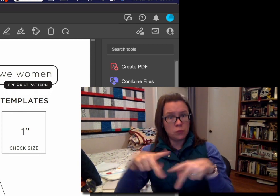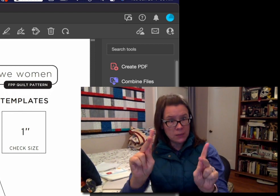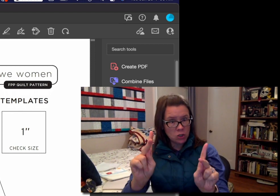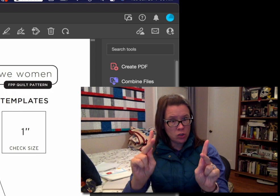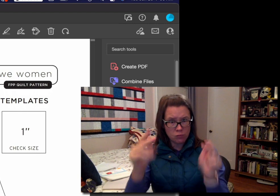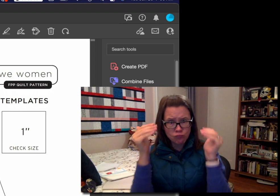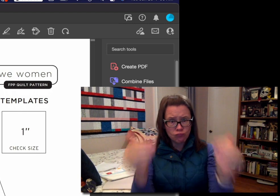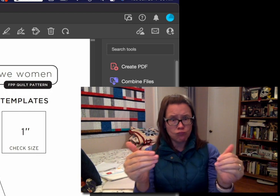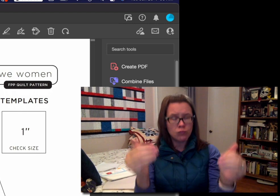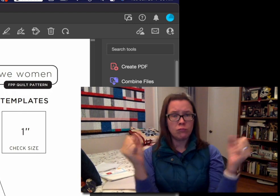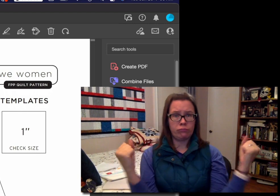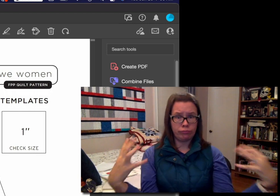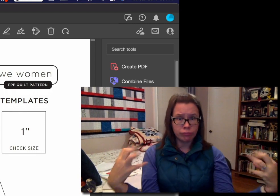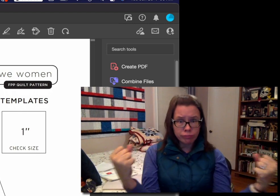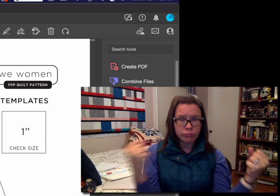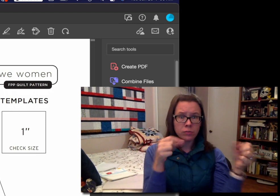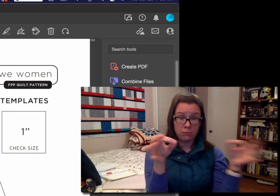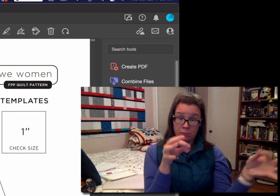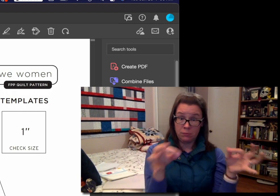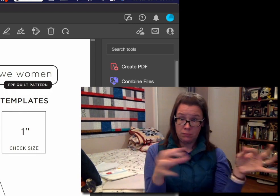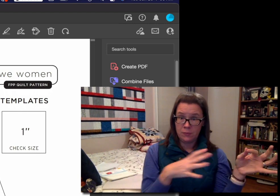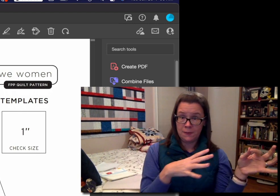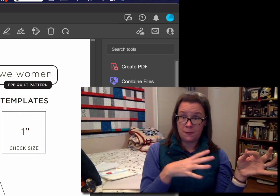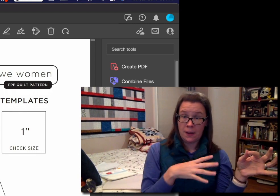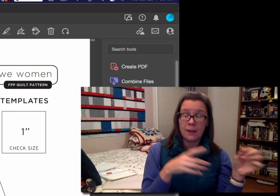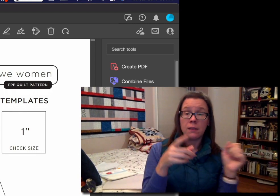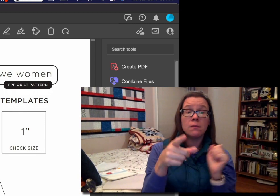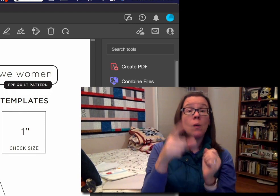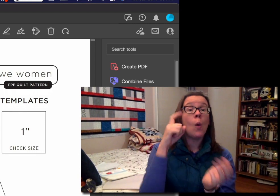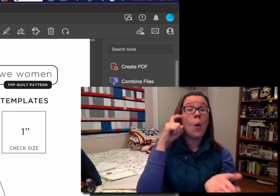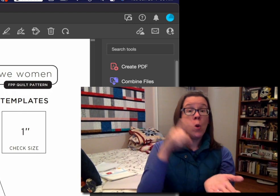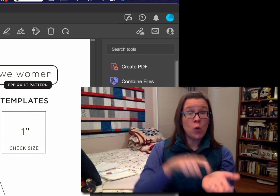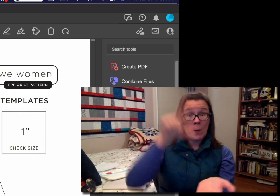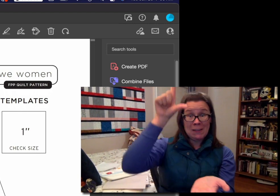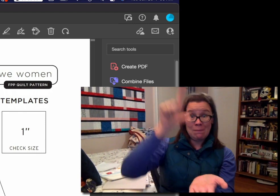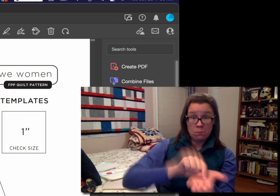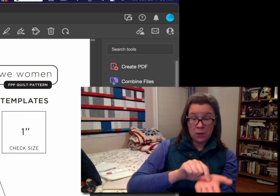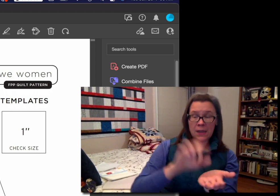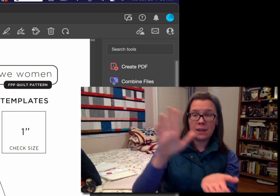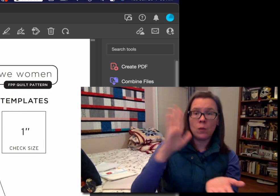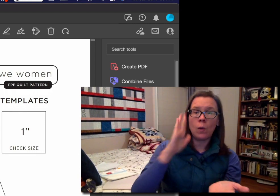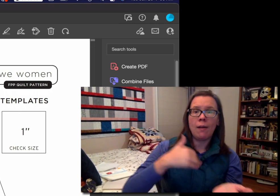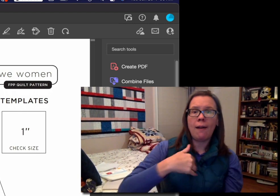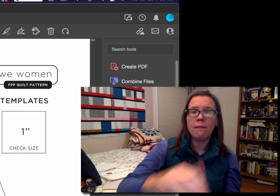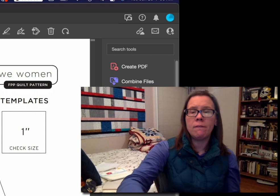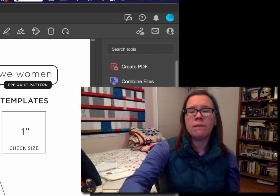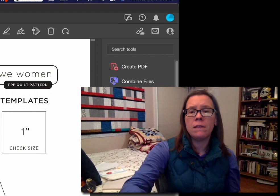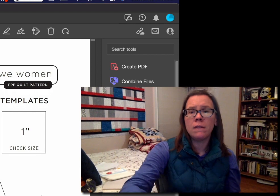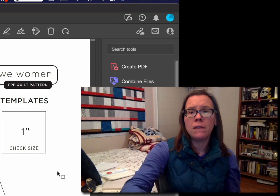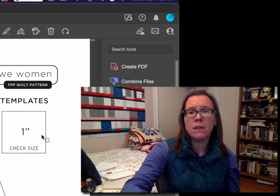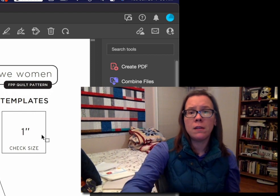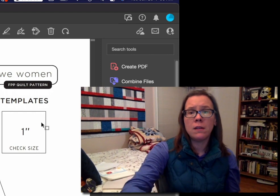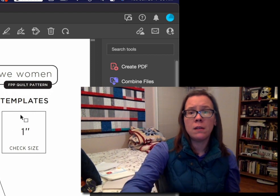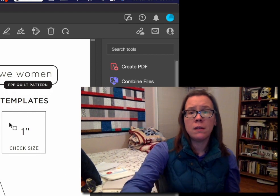Ordinarily I wouldn't do that, but um I was given permission by Berene Campbell - the pattern designer - to make this tutorial.